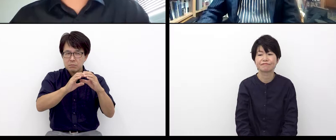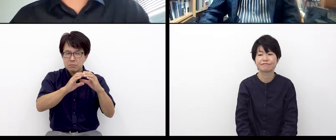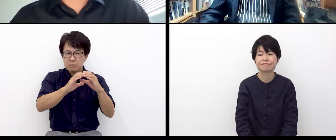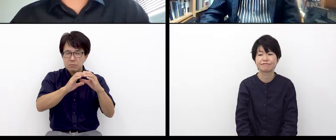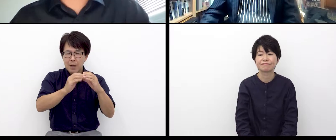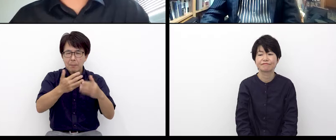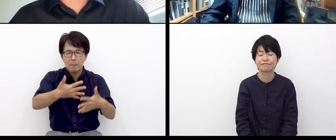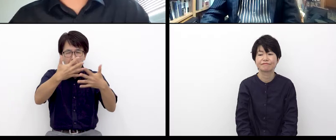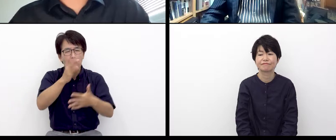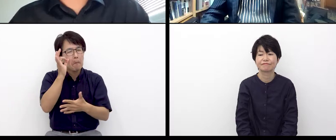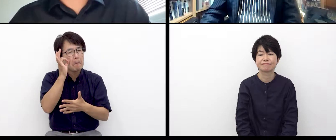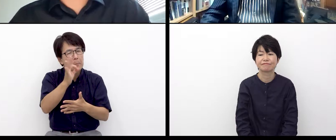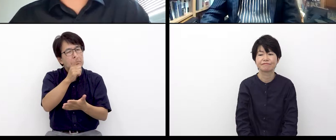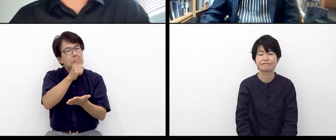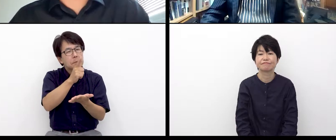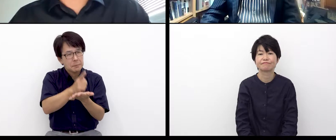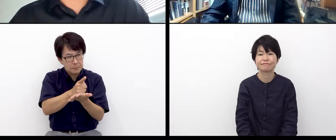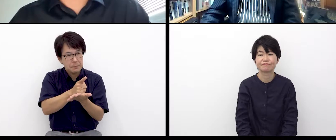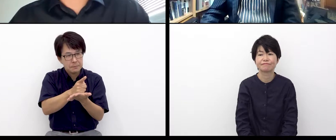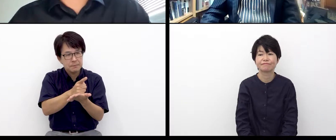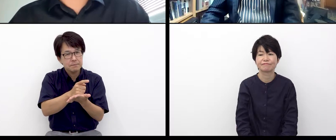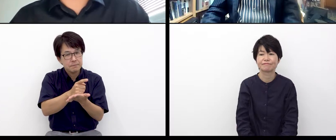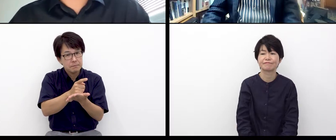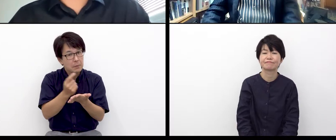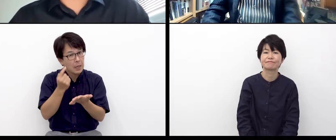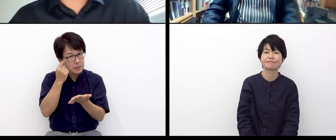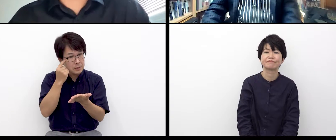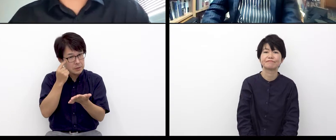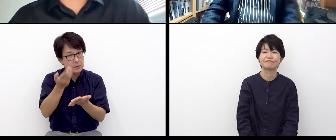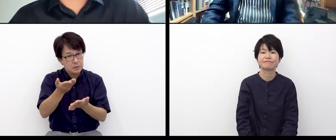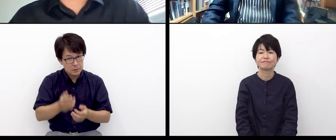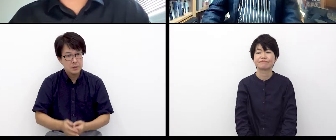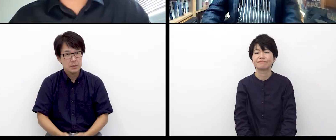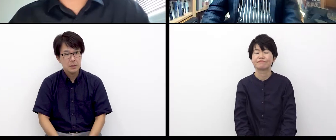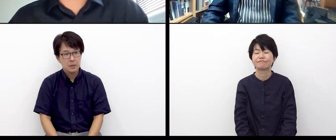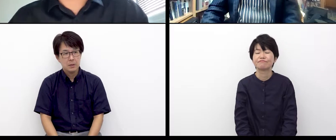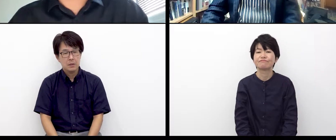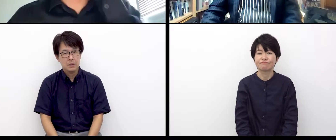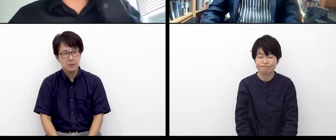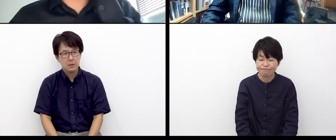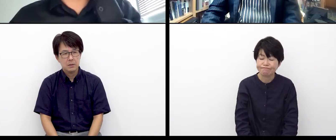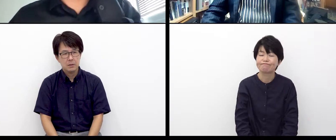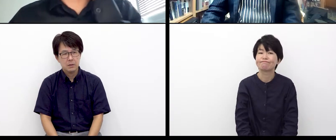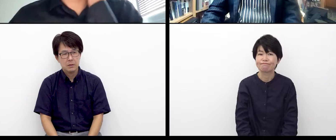and that’s a big point of the definition. SAITO: Well, about that point,